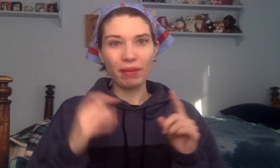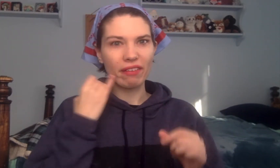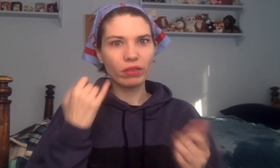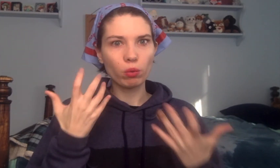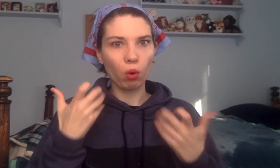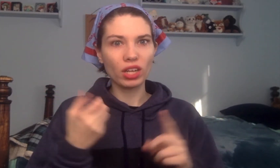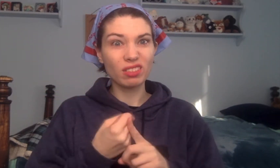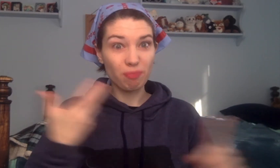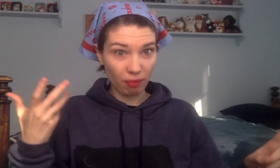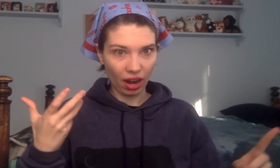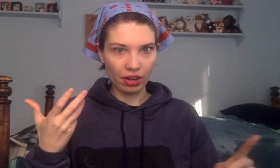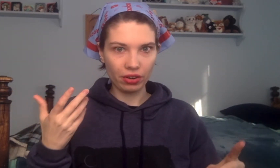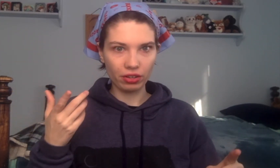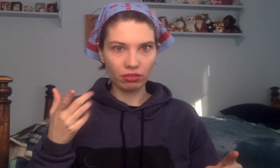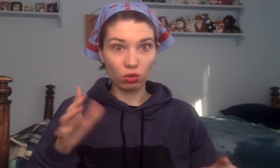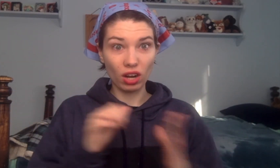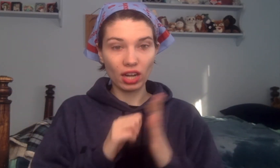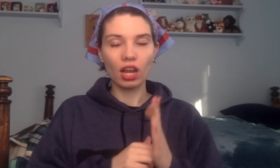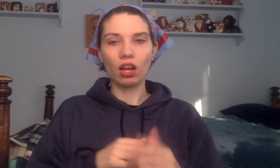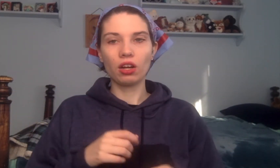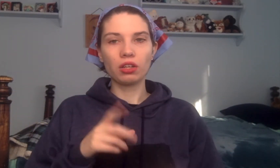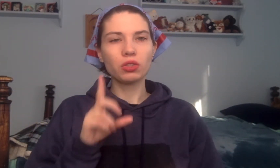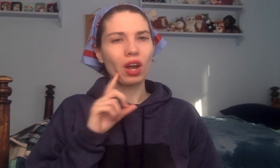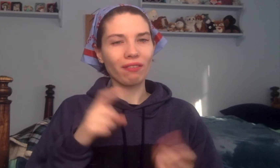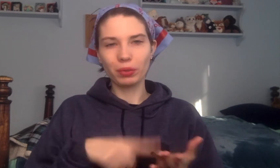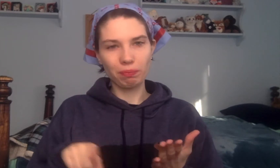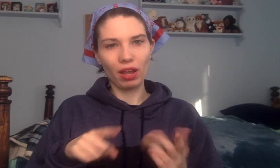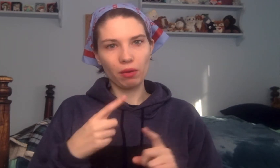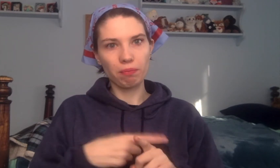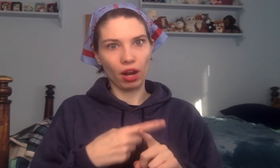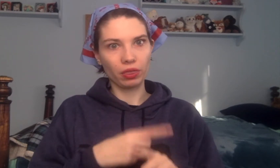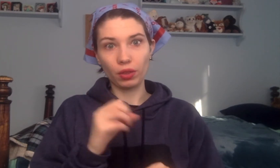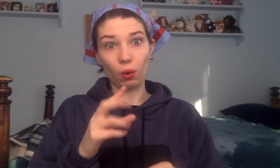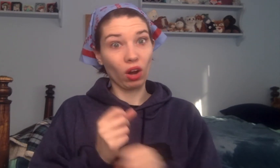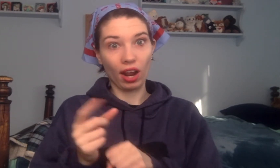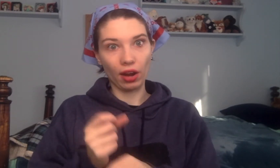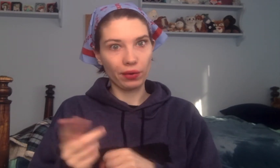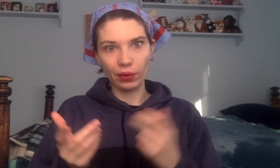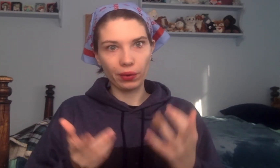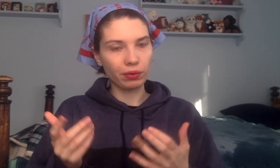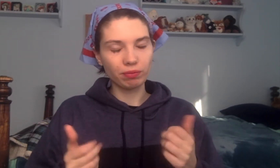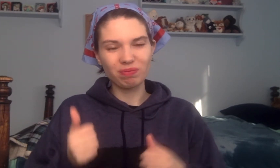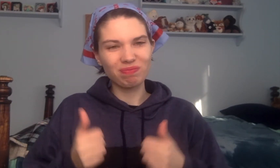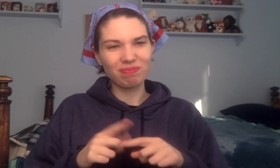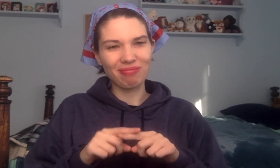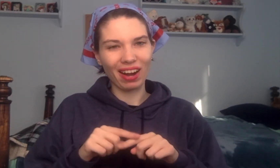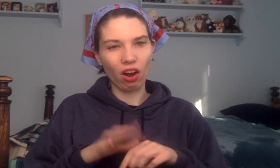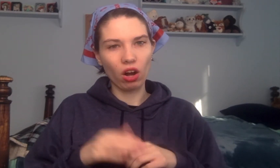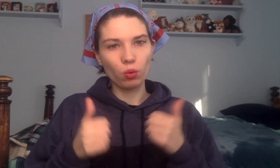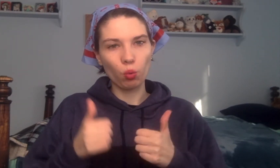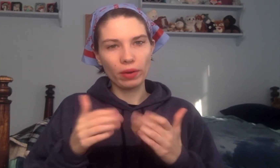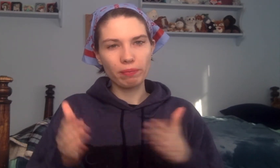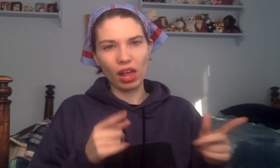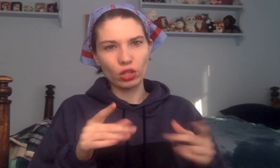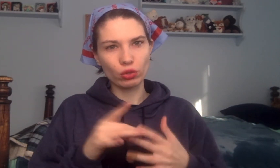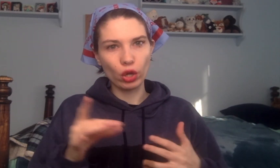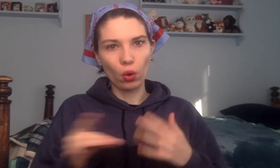But if you want to expand your account, you have to pay monthly or annually, depending on which plan you choose.